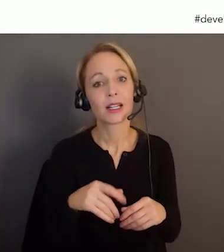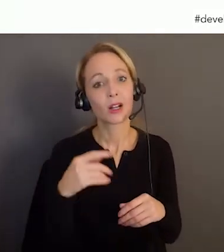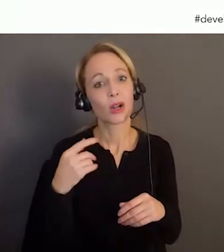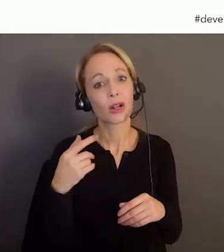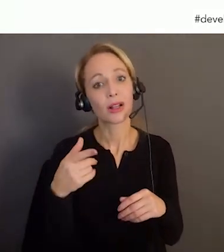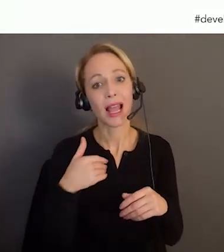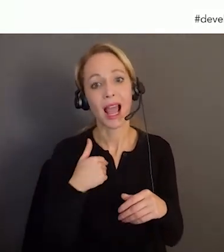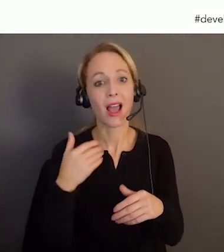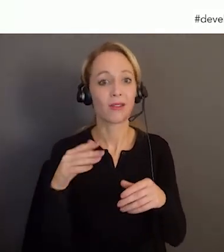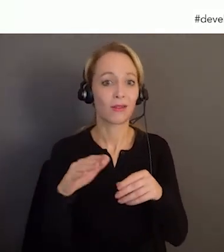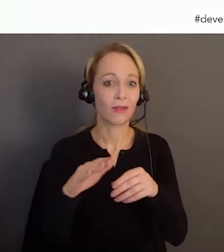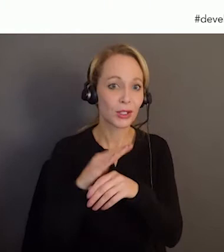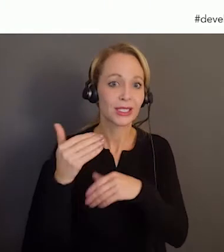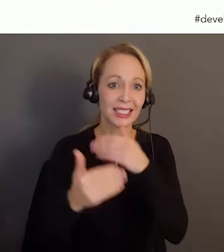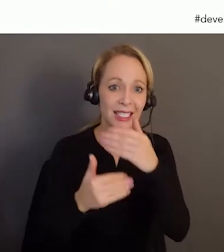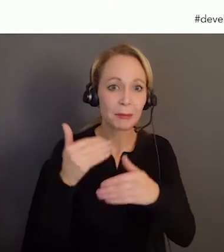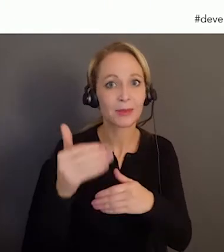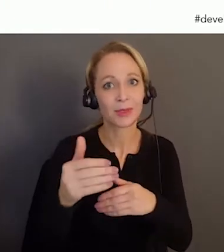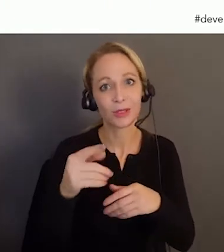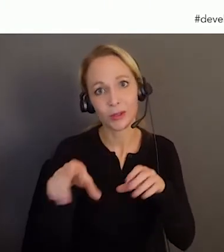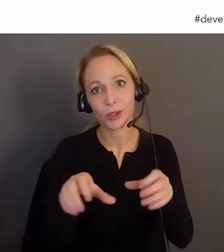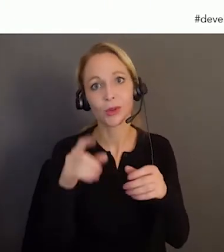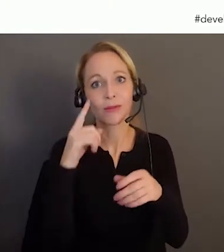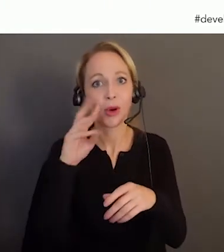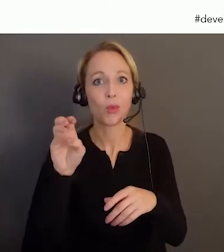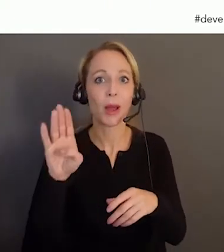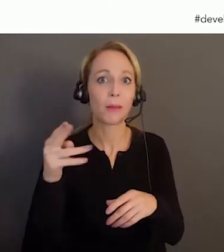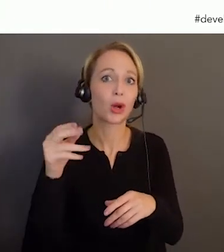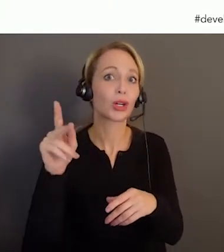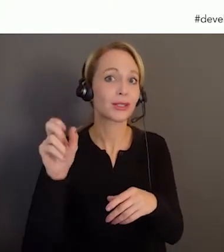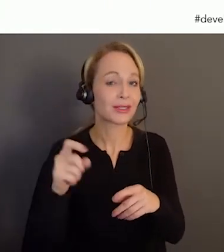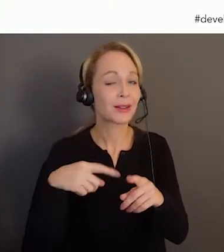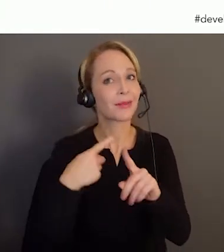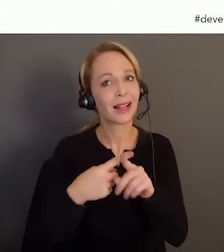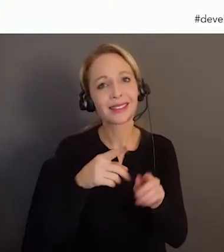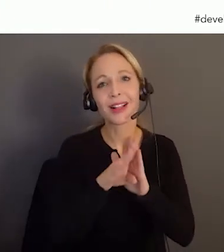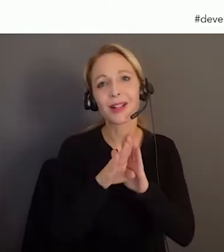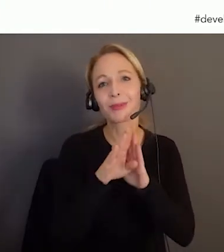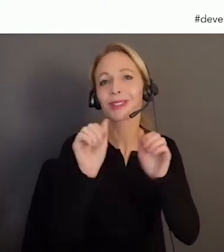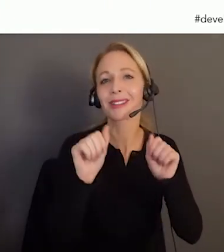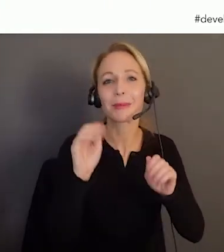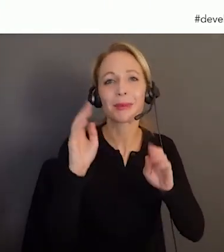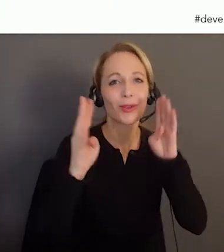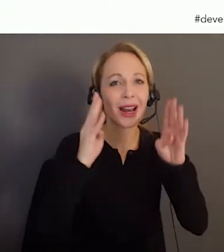AND PASTING. AND DEVELOPERS GET THEIR WISH TO BE AS CREATIVE AS